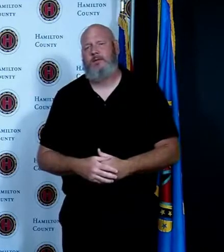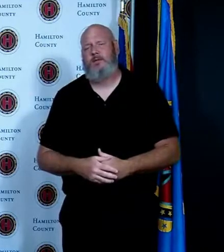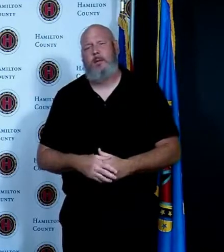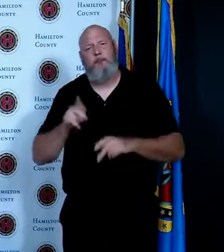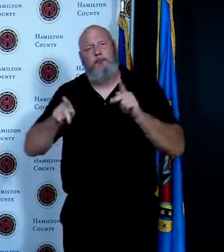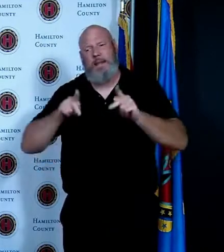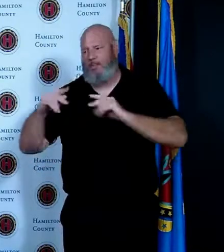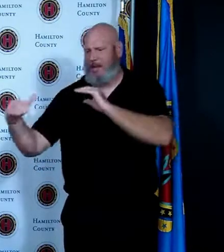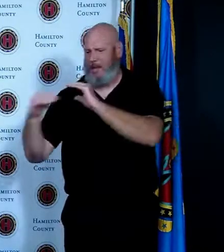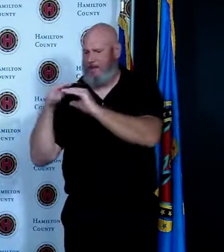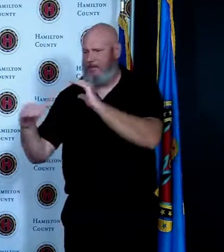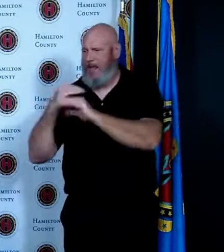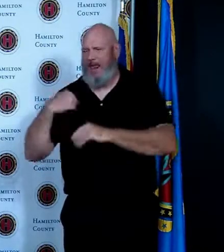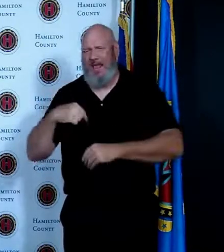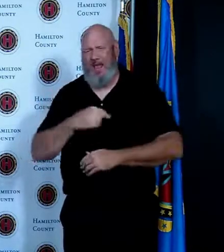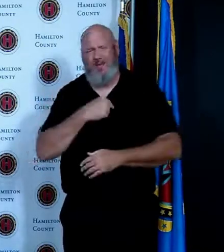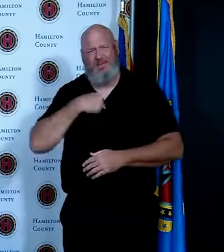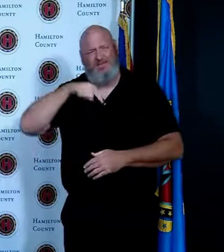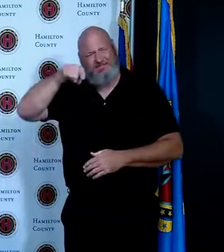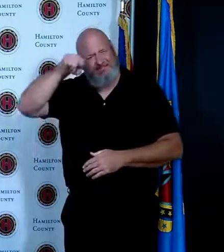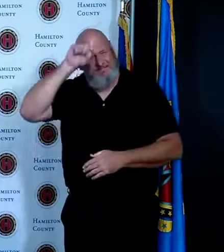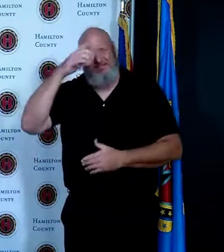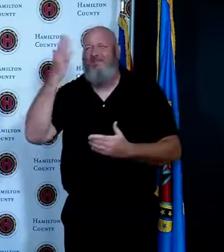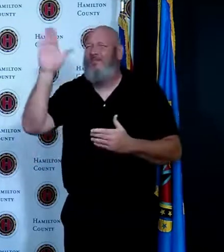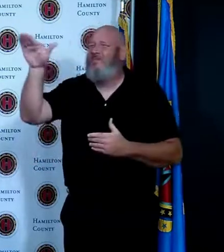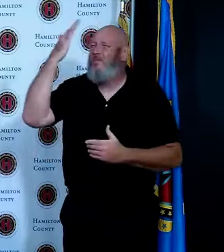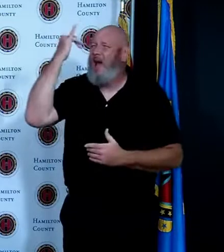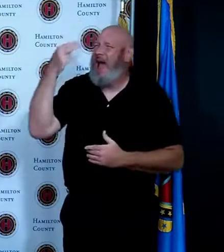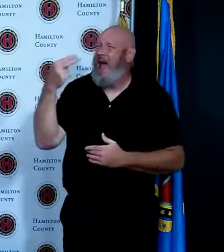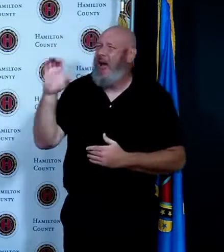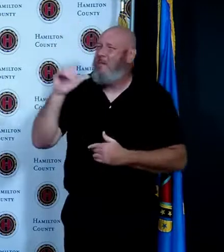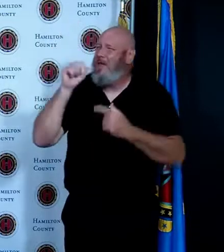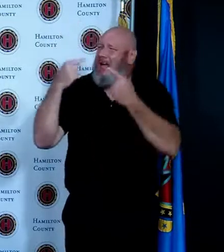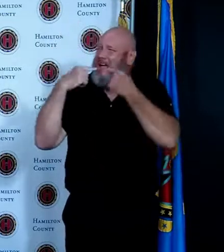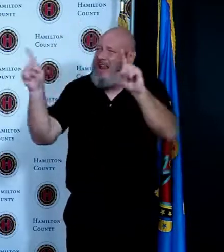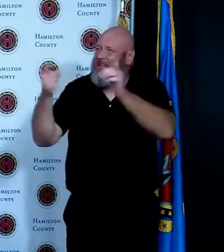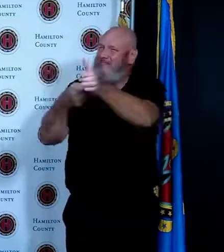County Commissioners do not have the authority to do that in that County